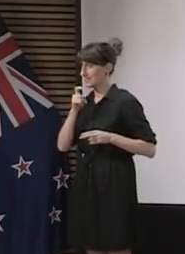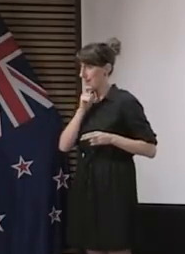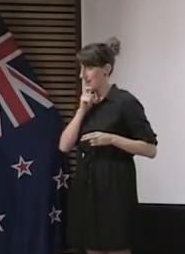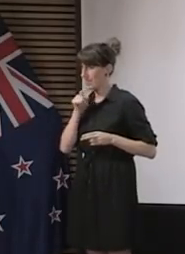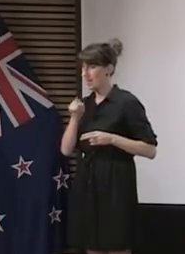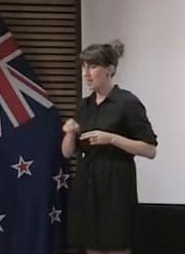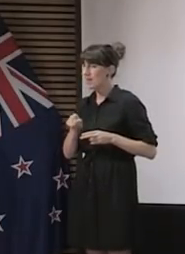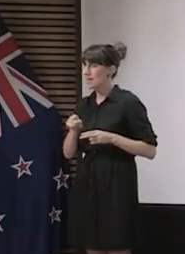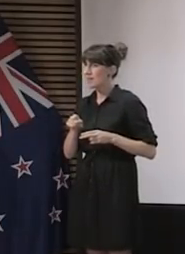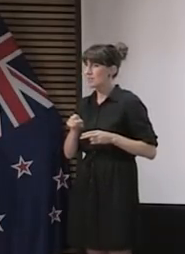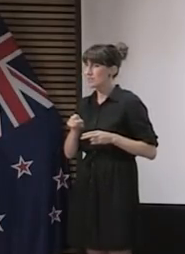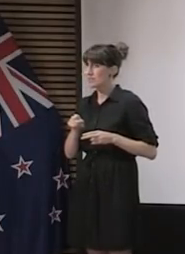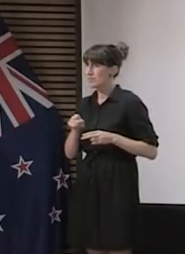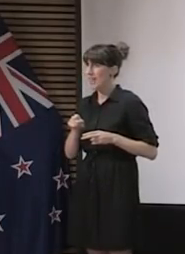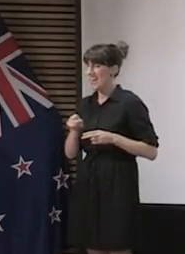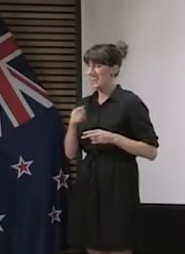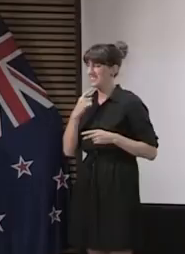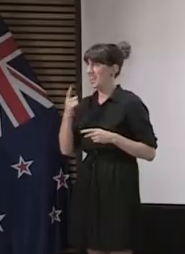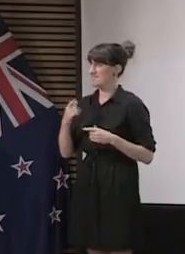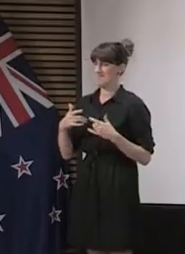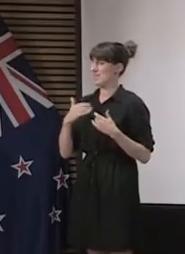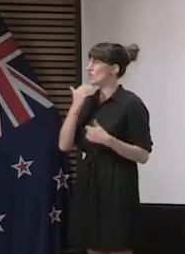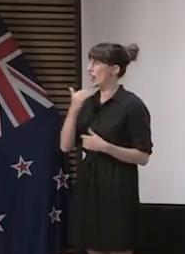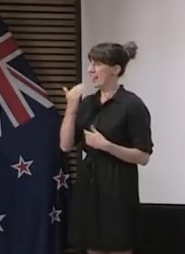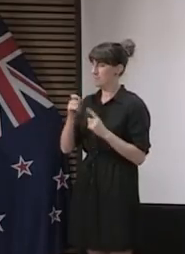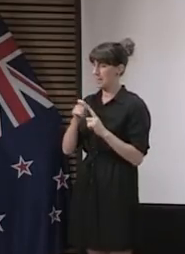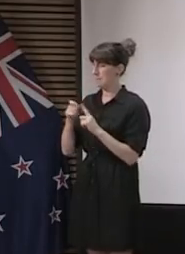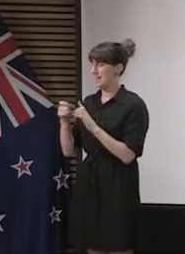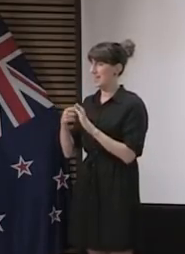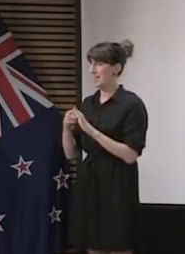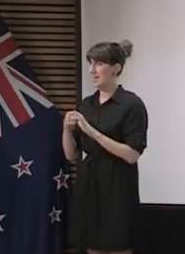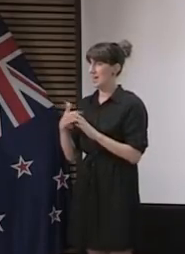That isabsolutely not acceptable.